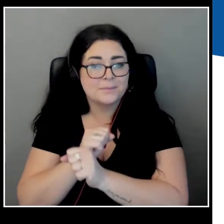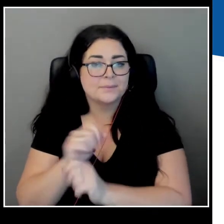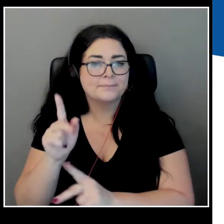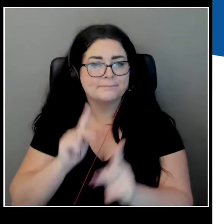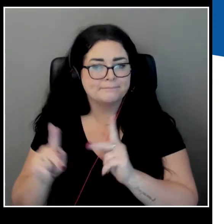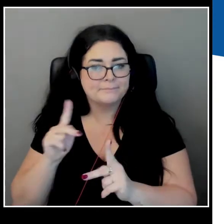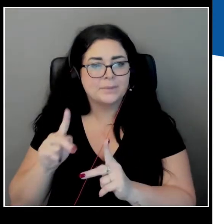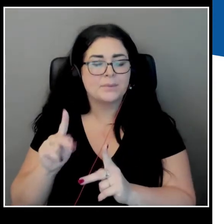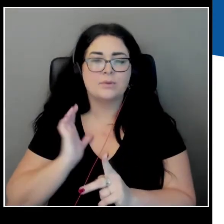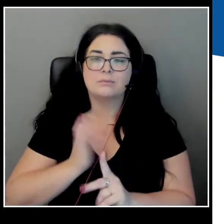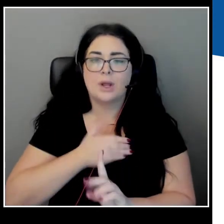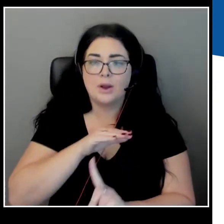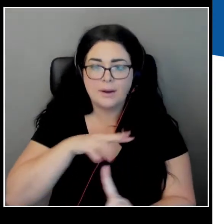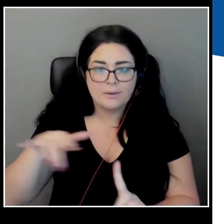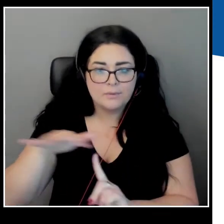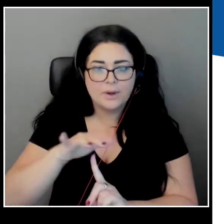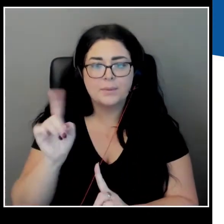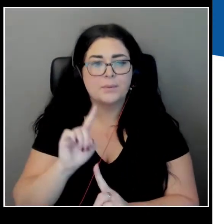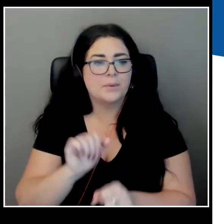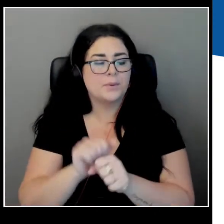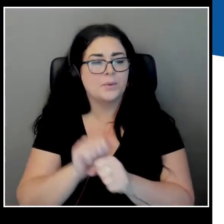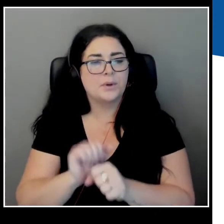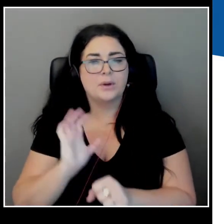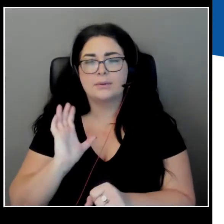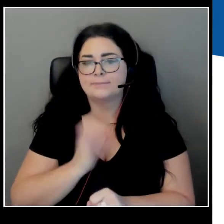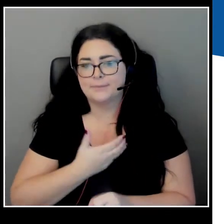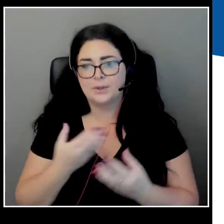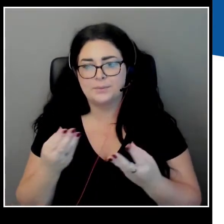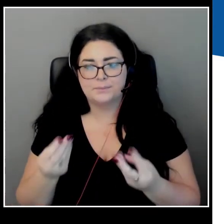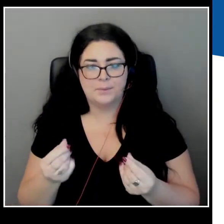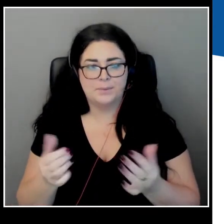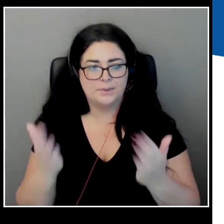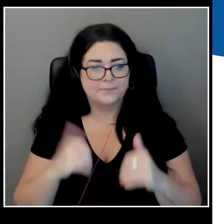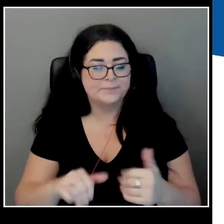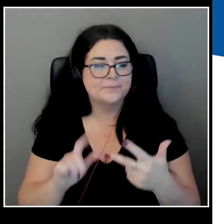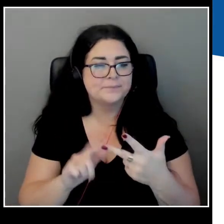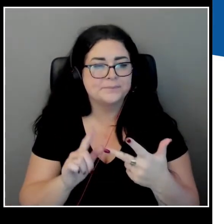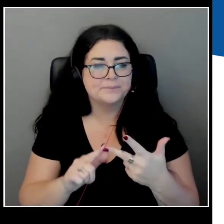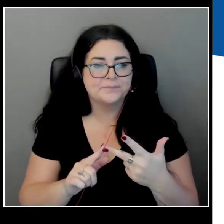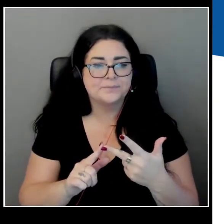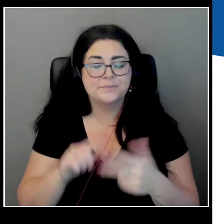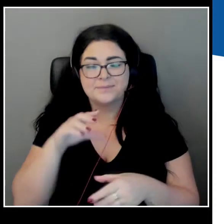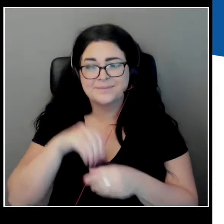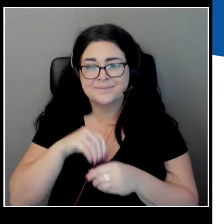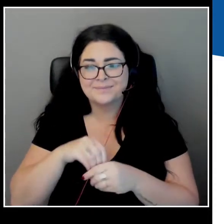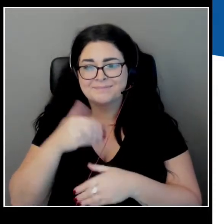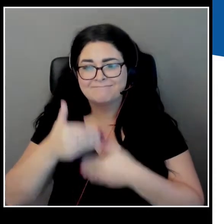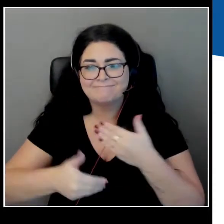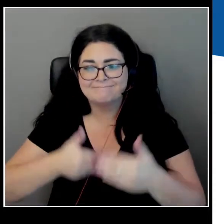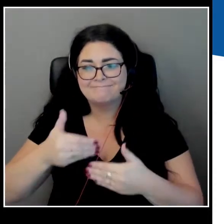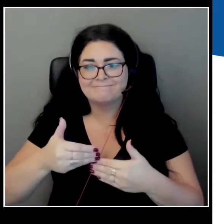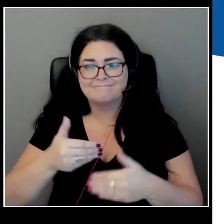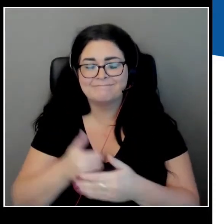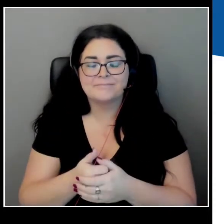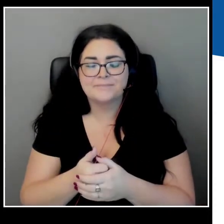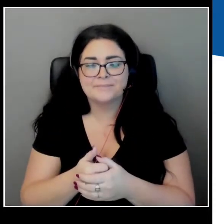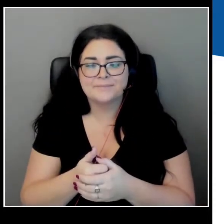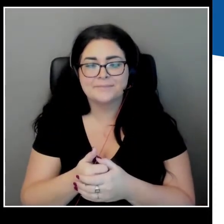and our property. Number 3, our internal processes by using innovation to provide